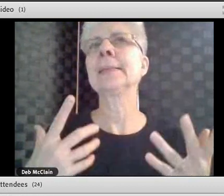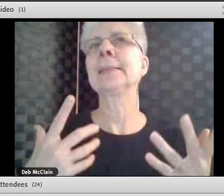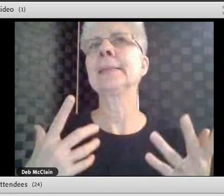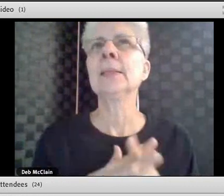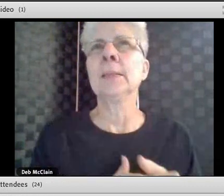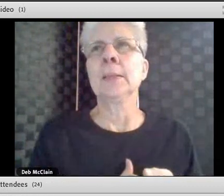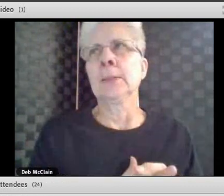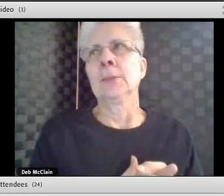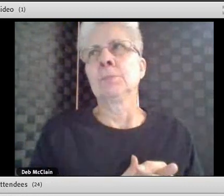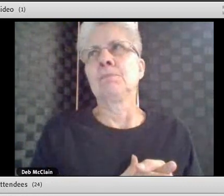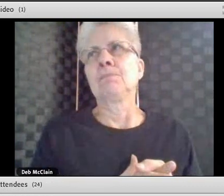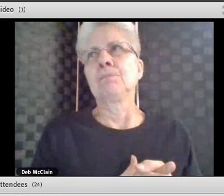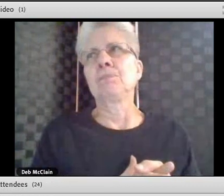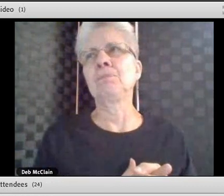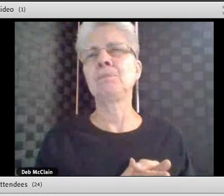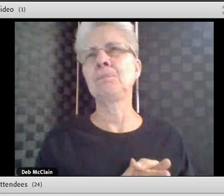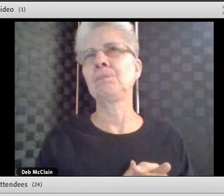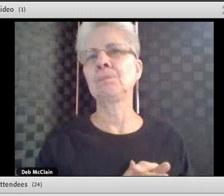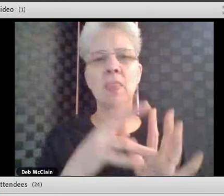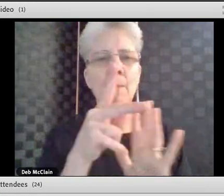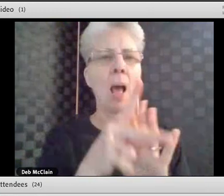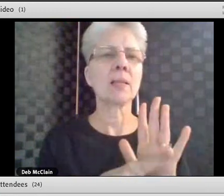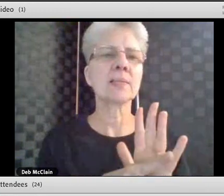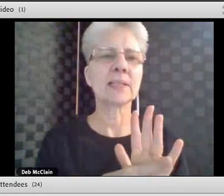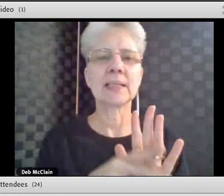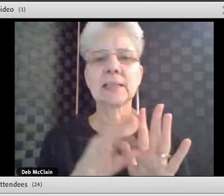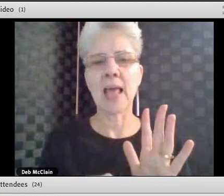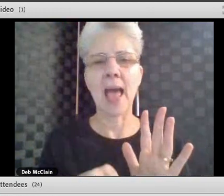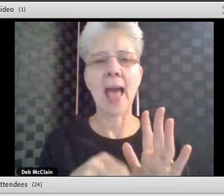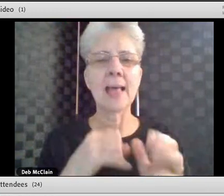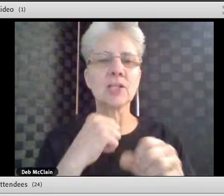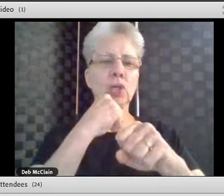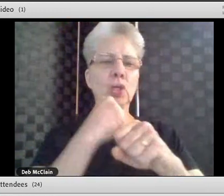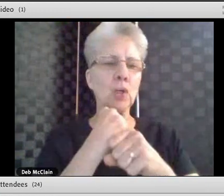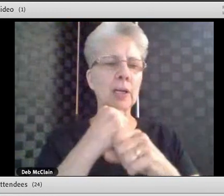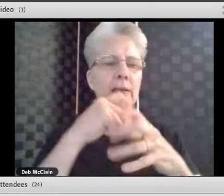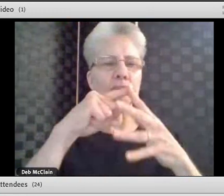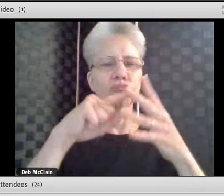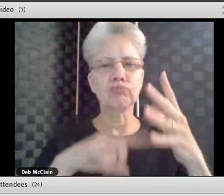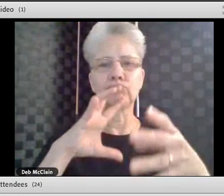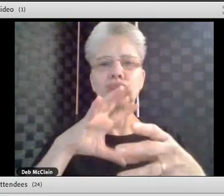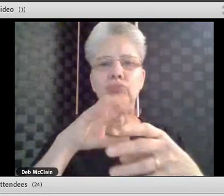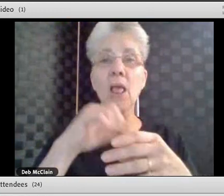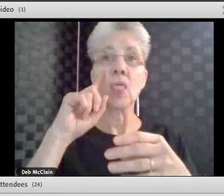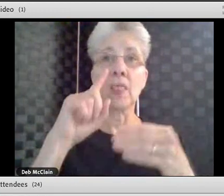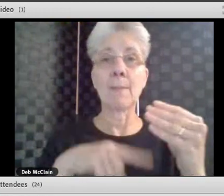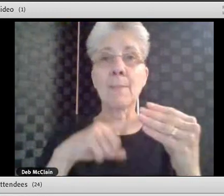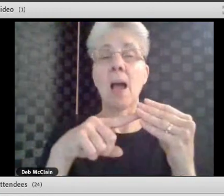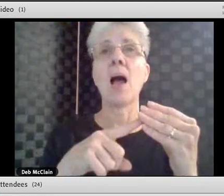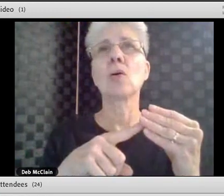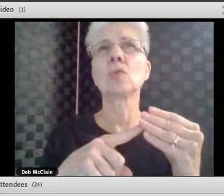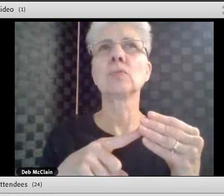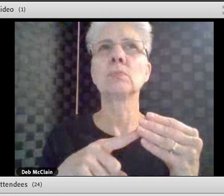So when you're thinking about these policies and security,